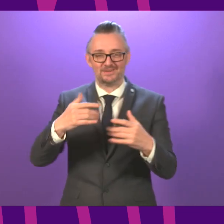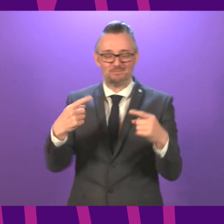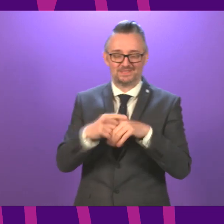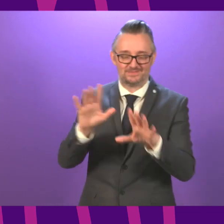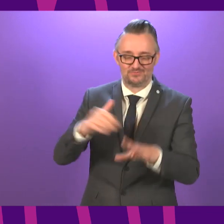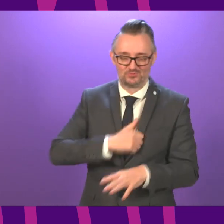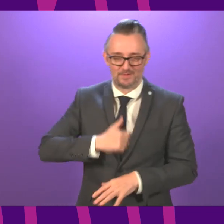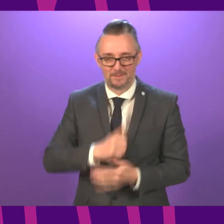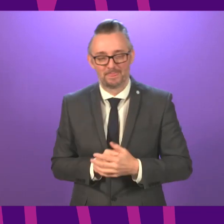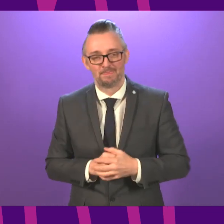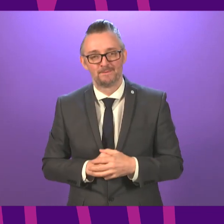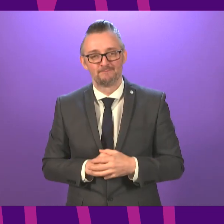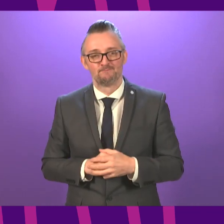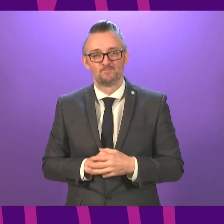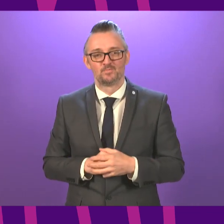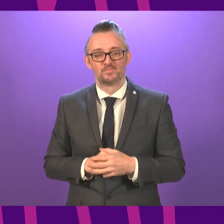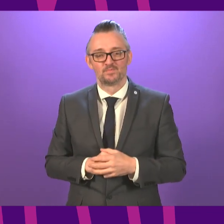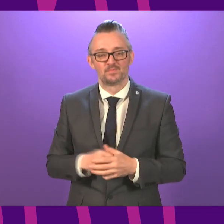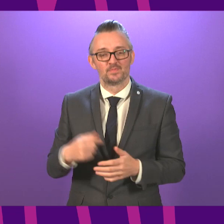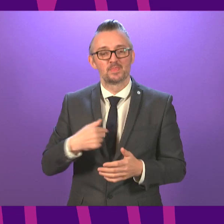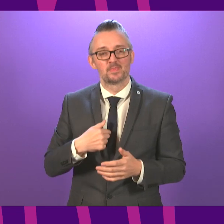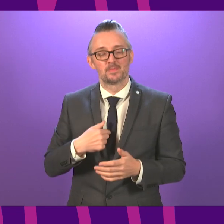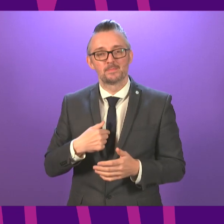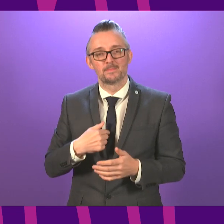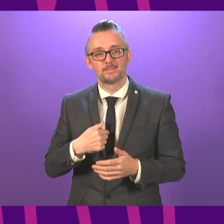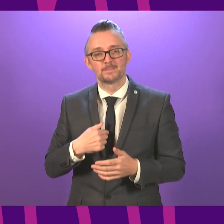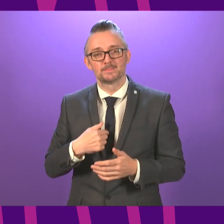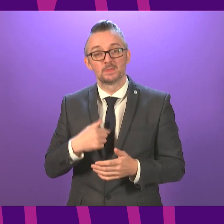I am glad that the member recognised the range of things that